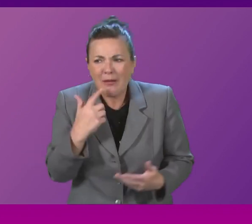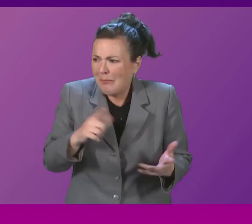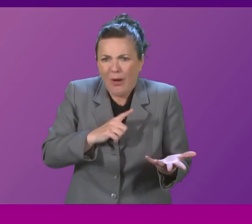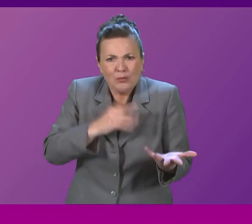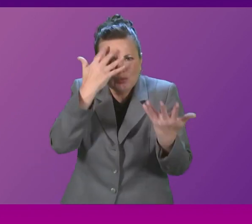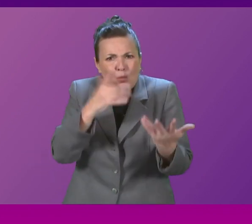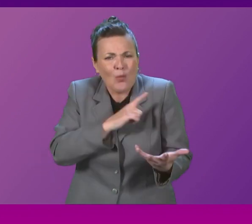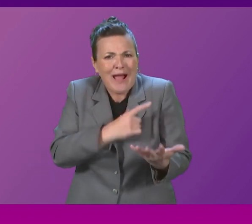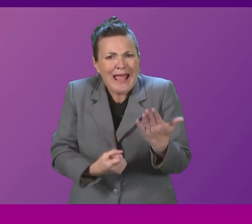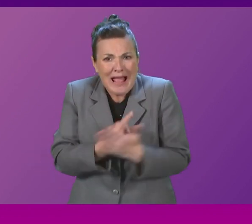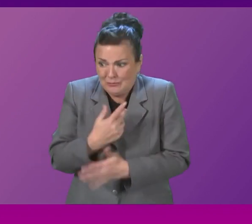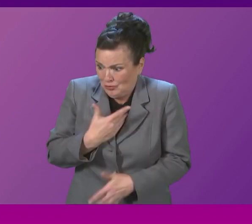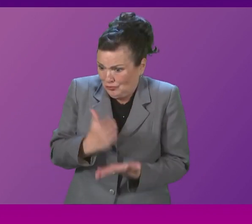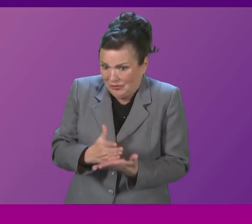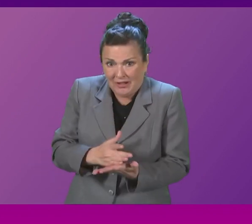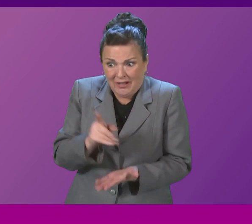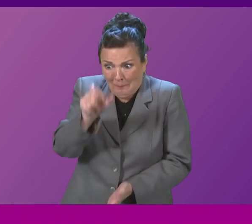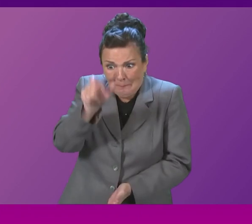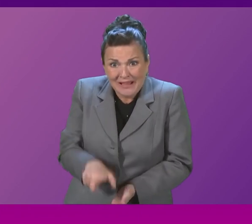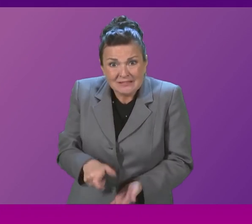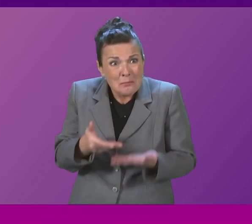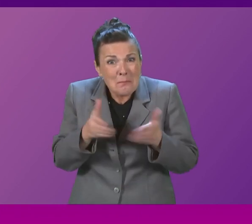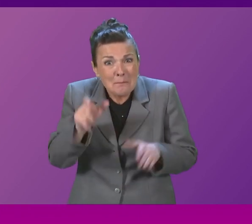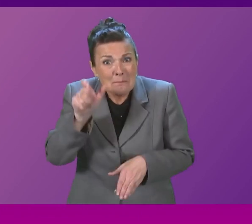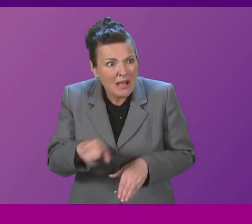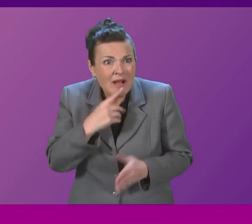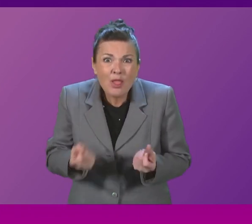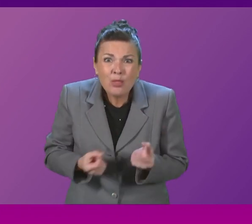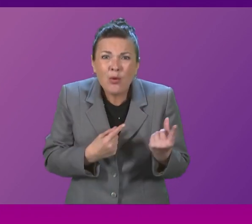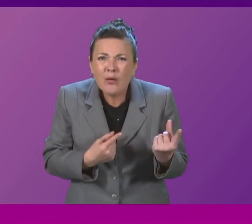that happened to an innocent member of the public.